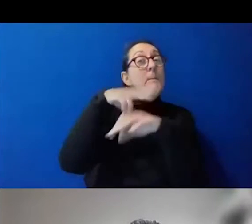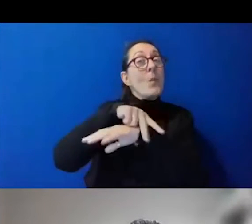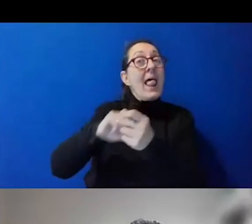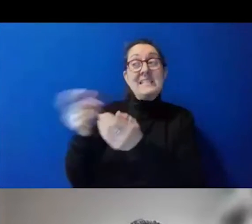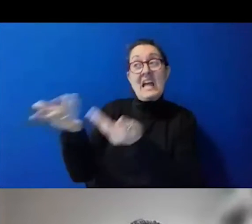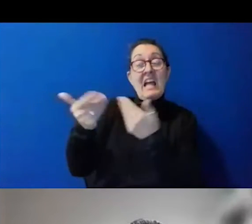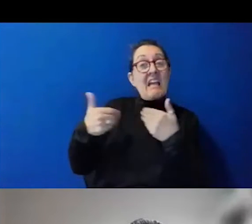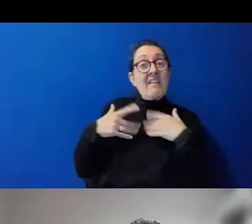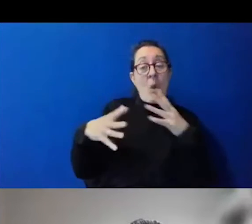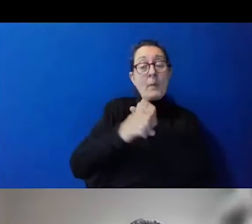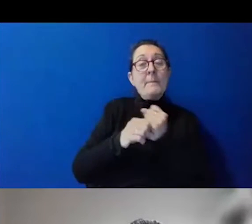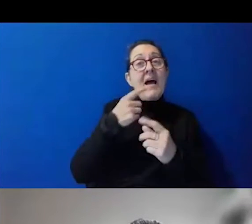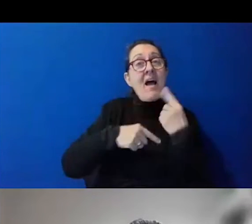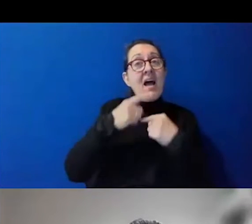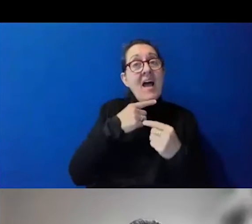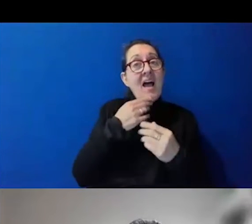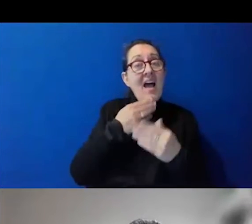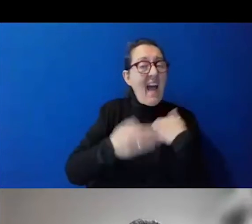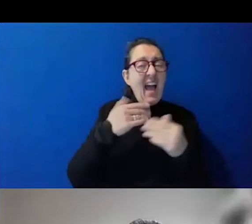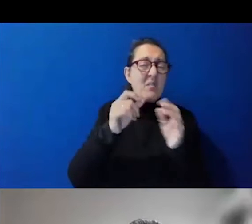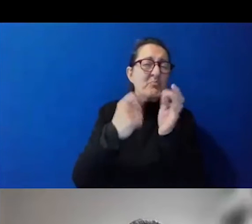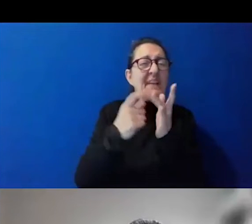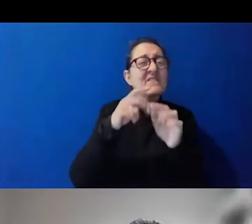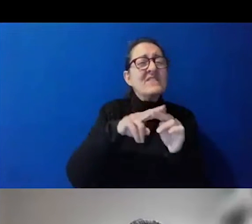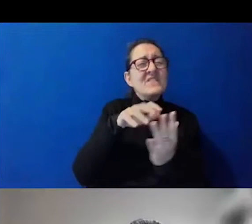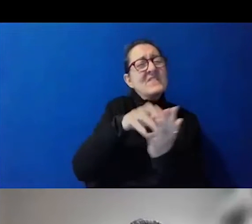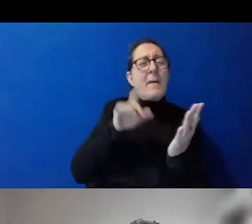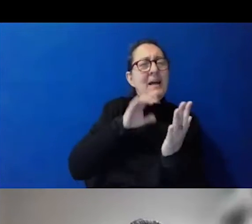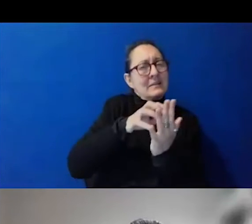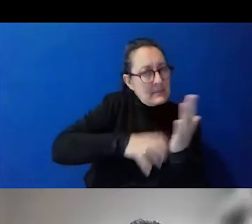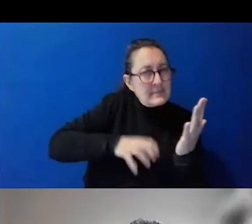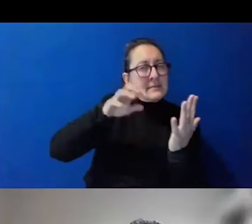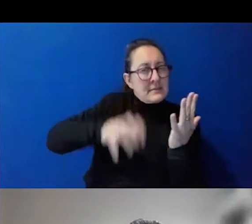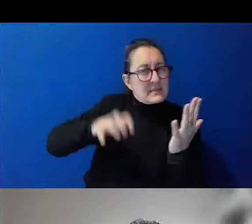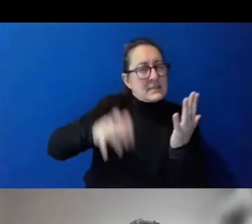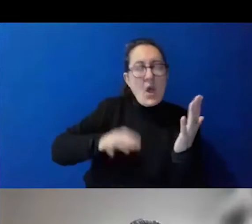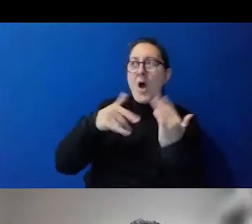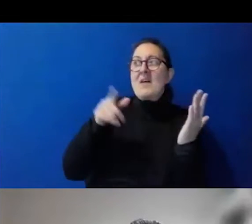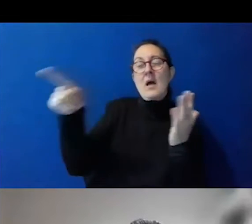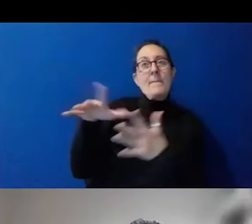giving my children clients advice about whether the police can prove uh those offenses against the